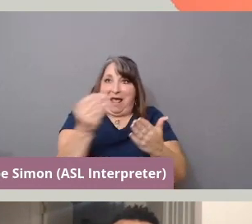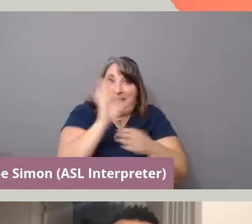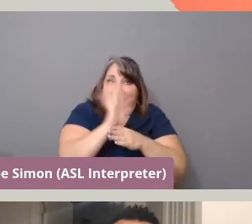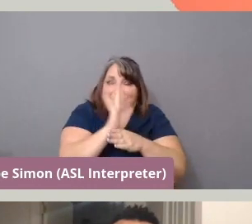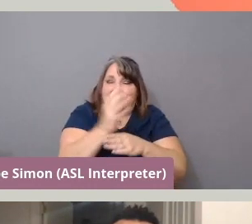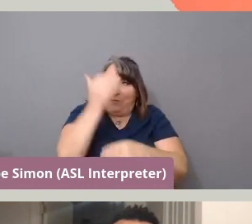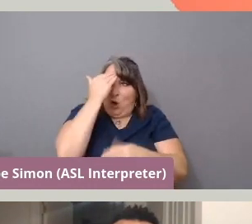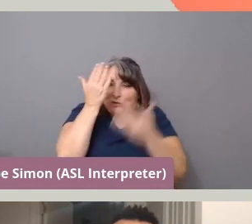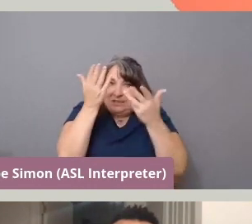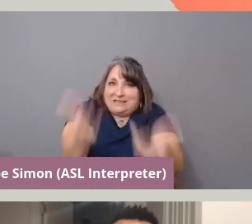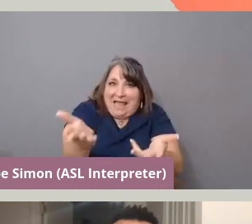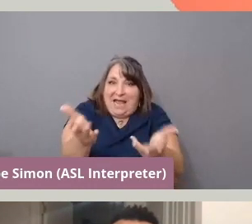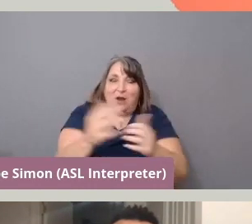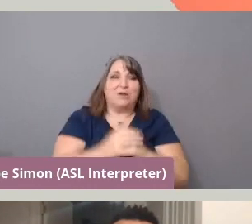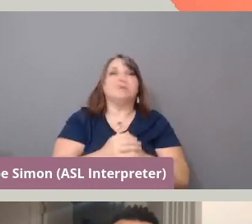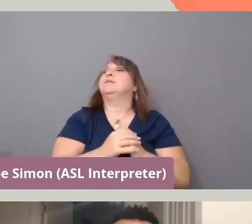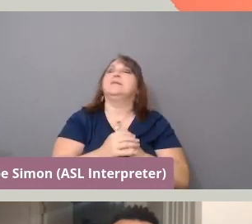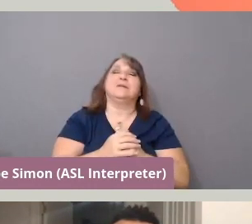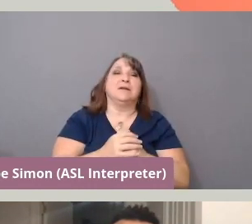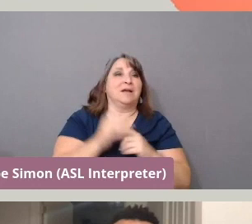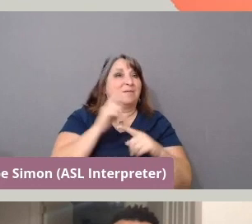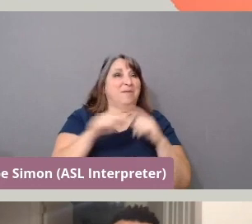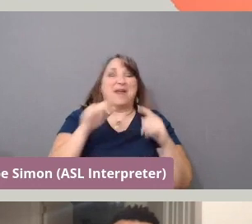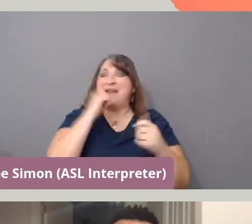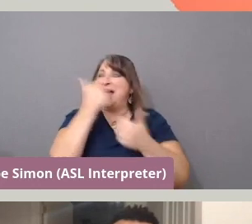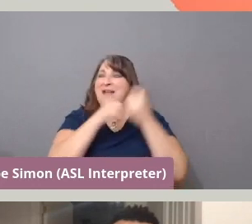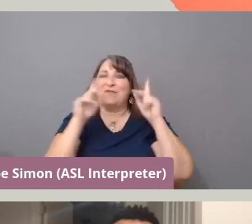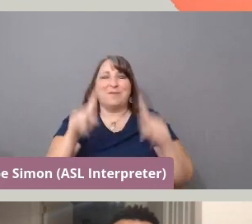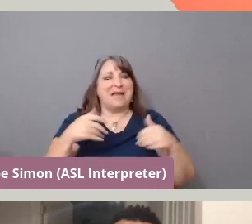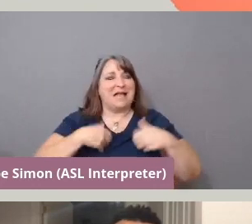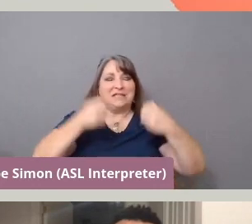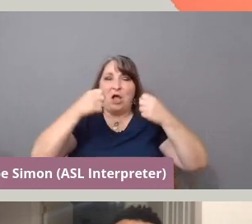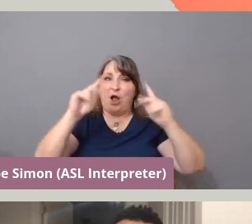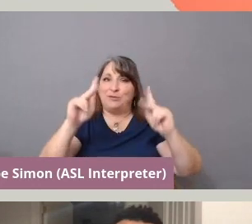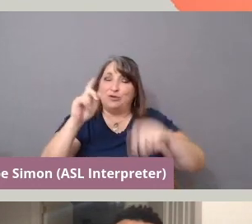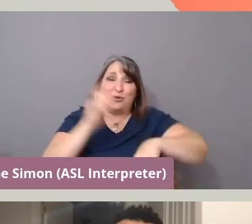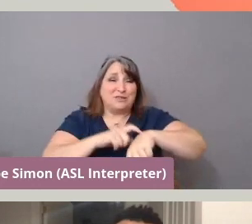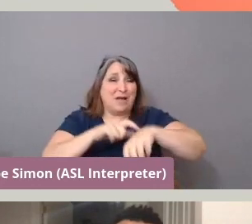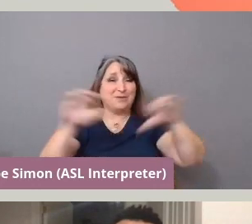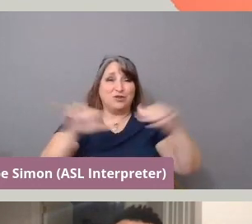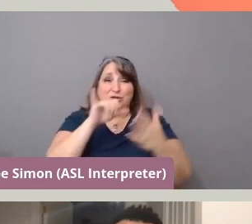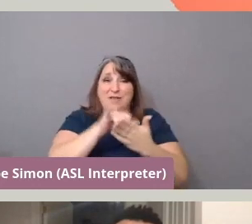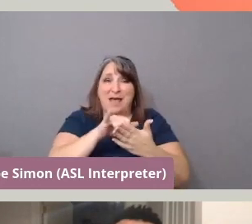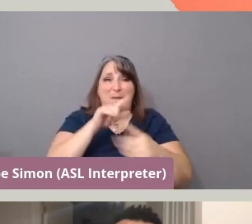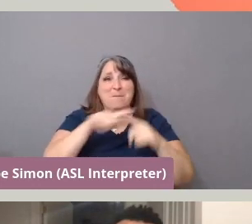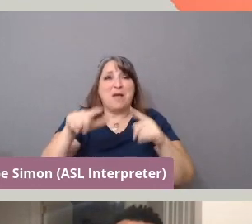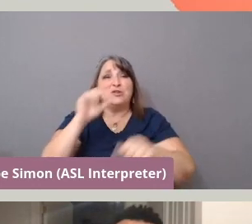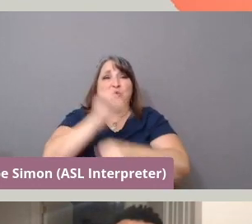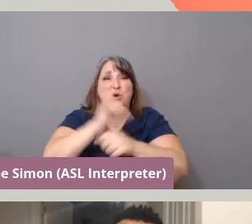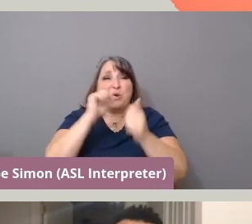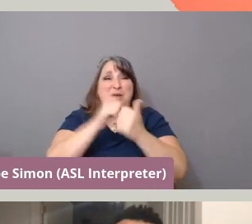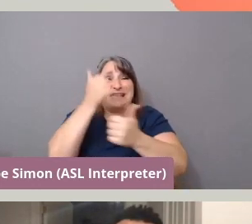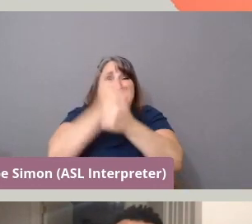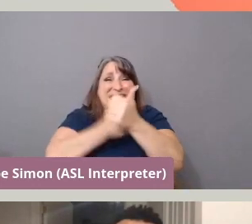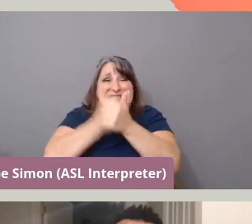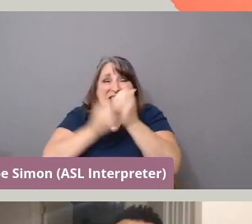Not everybody has the opportunity or the time to do that. But the idea of working with each client is to educate them on how to do this